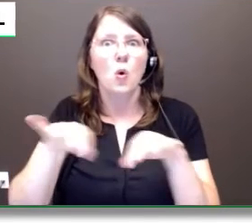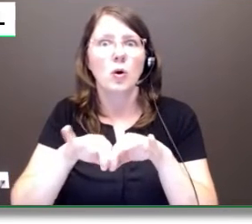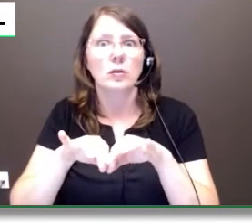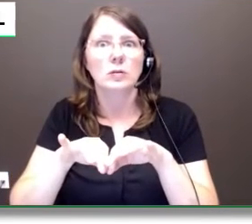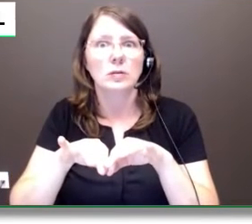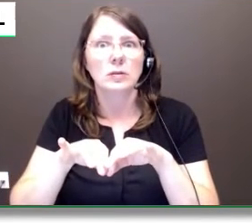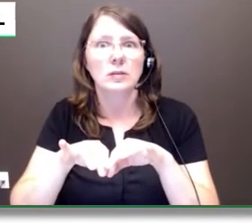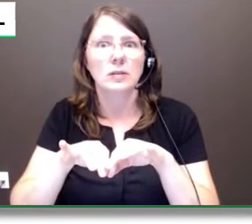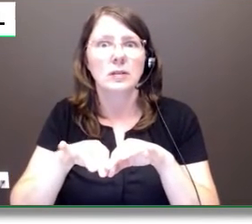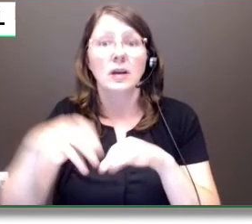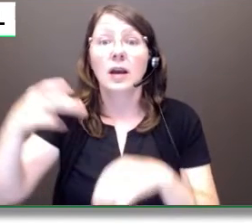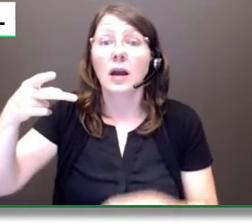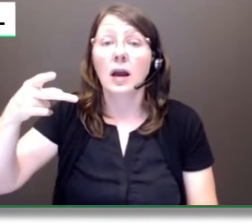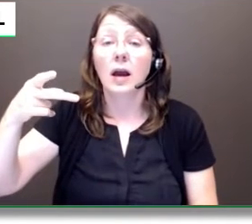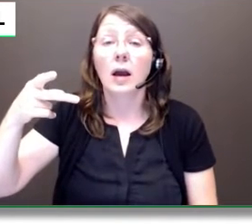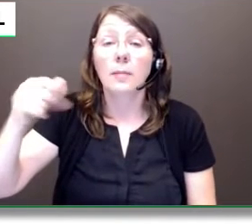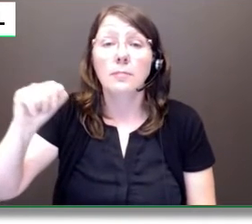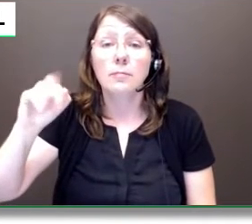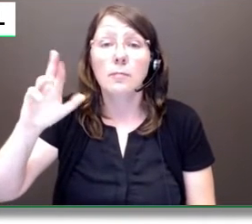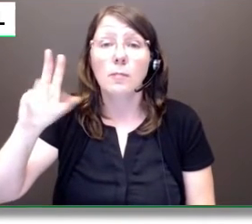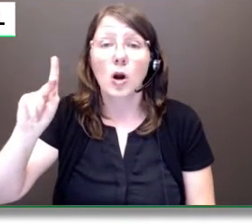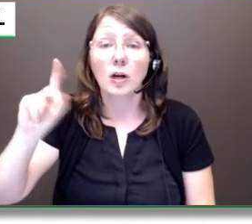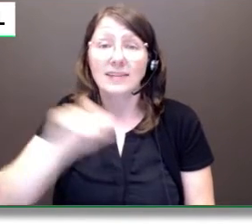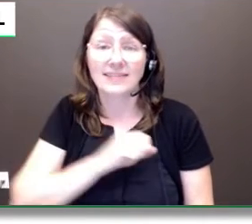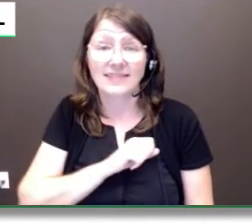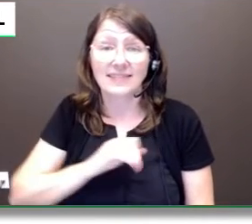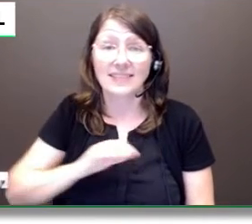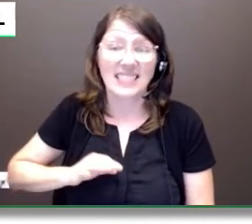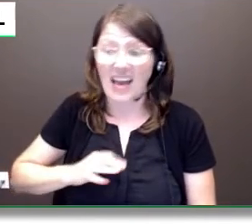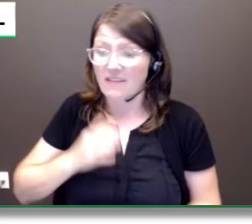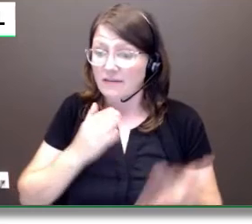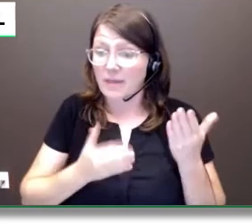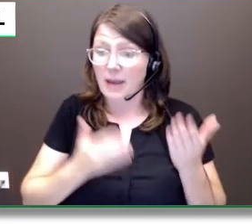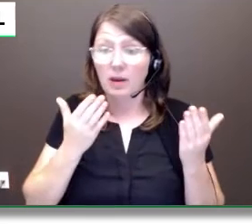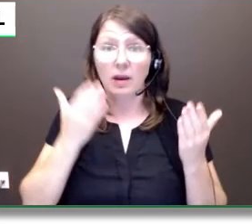ways that they already build knowledge around local flora and fauna, the